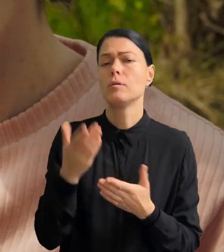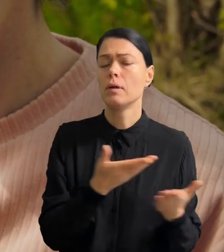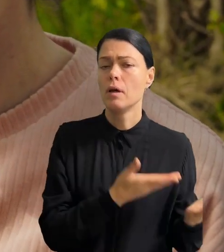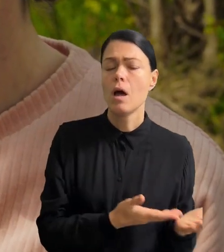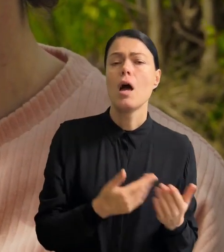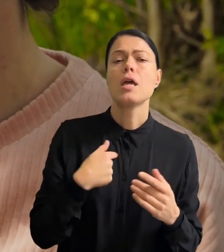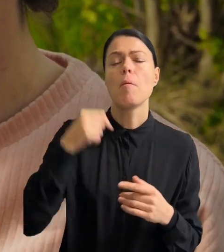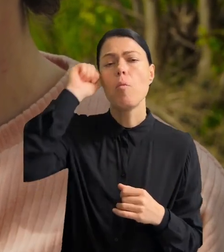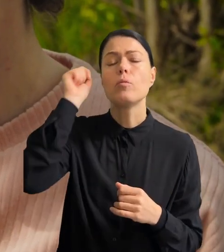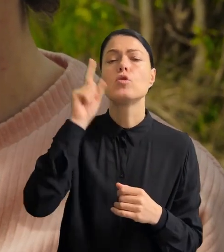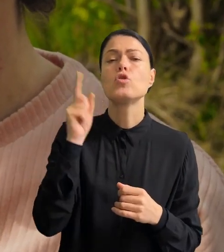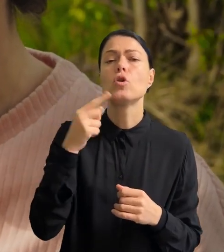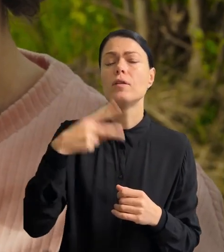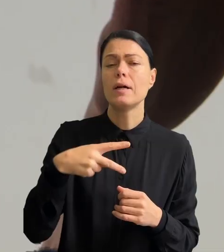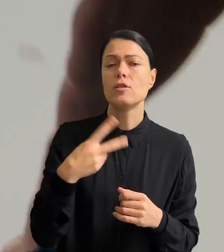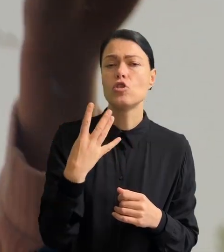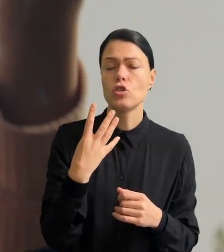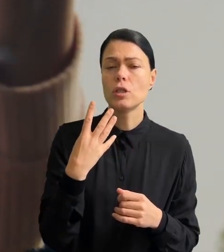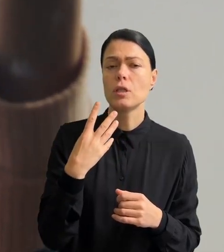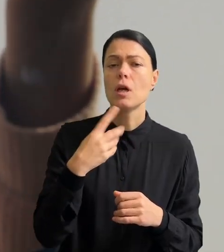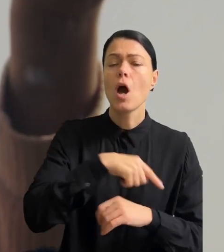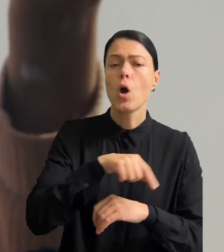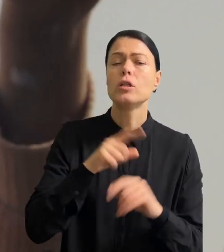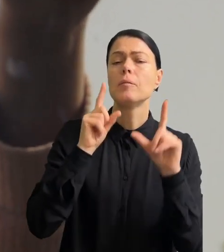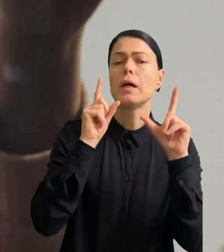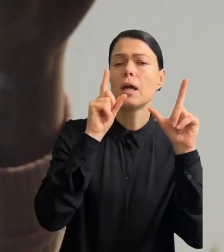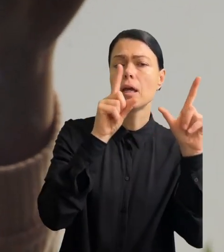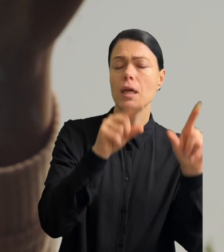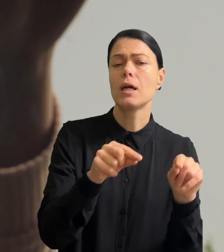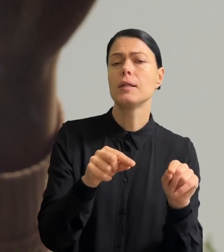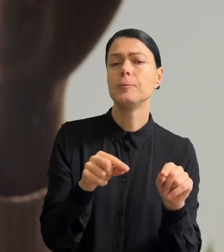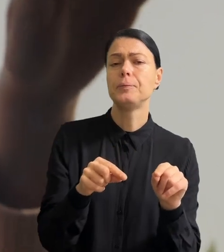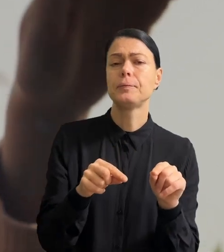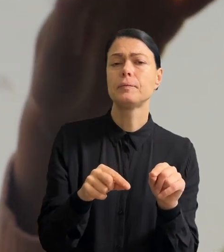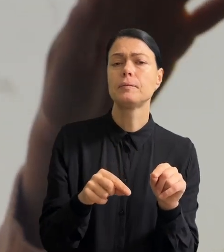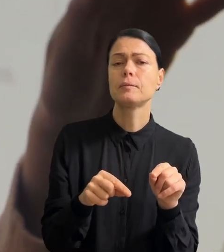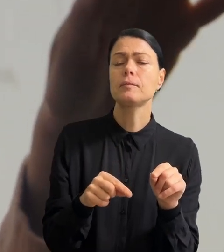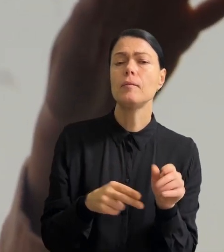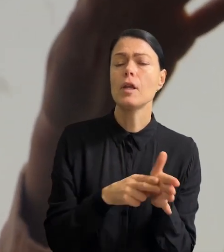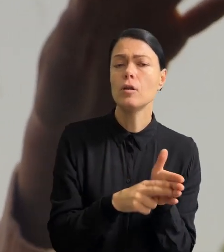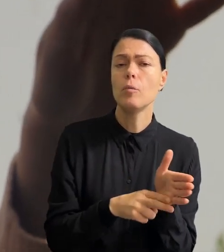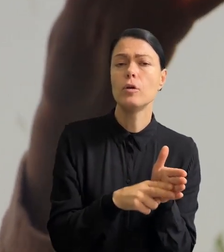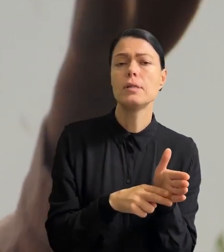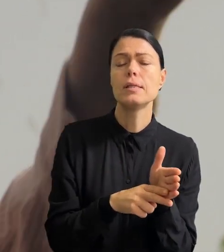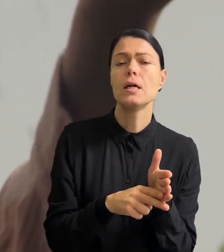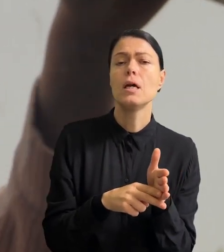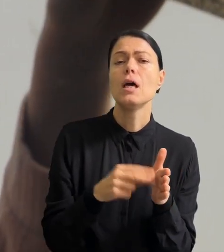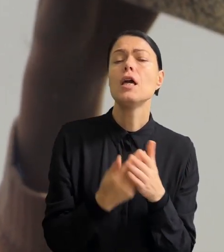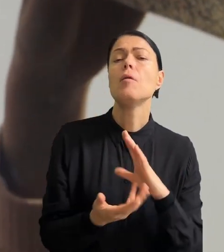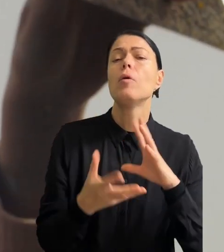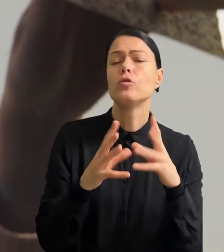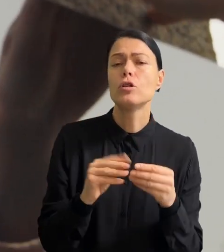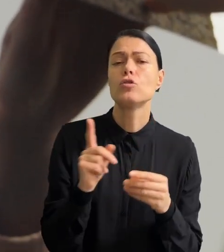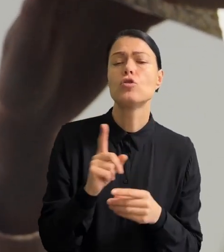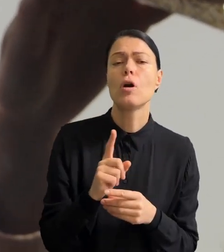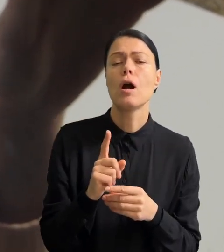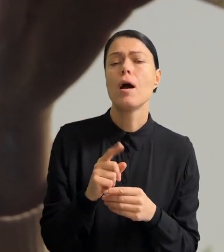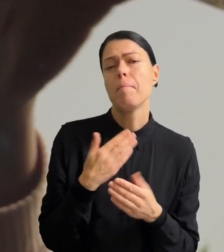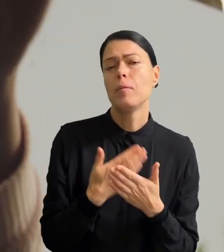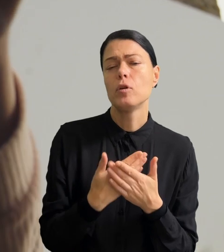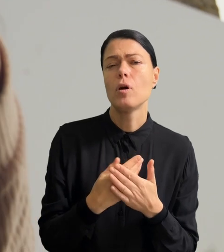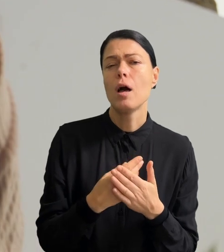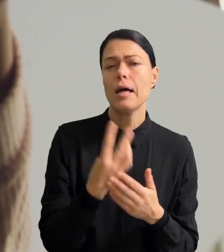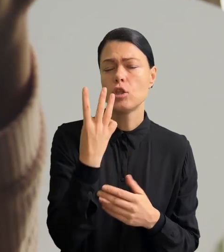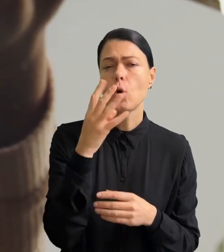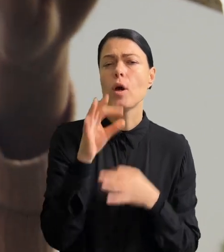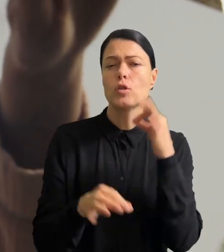We were on the train for 24 hours. Overall, we hadn’t slept for almost 3 days.